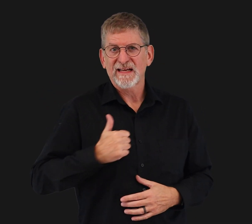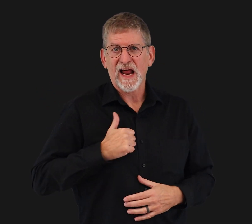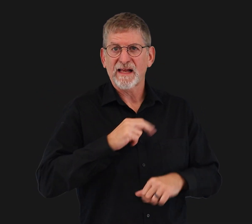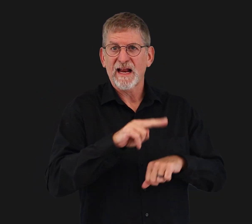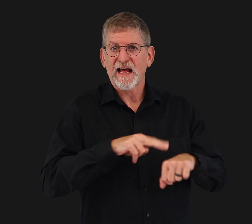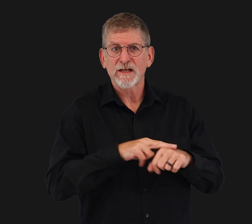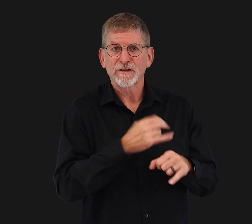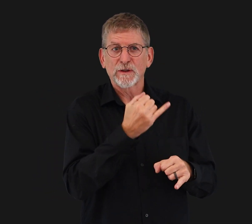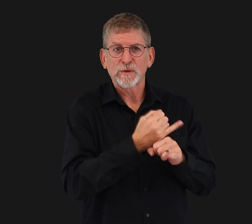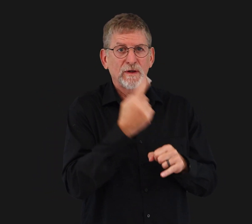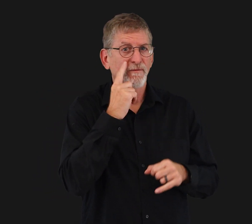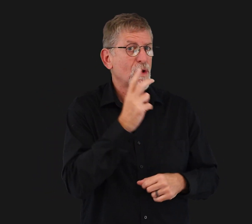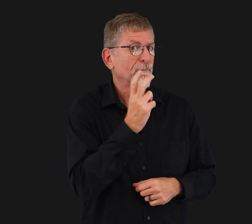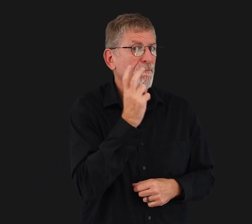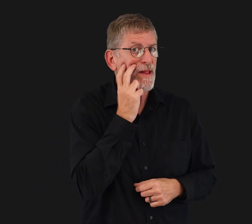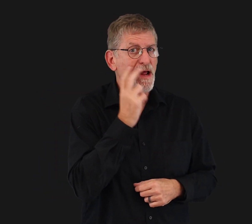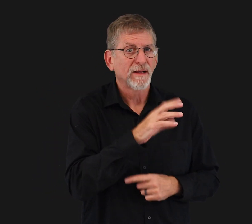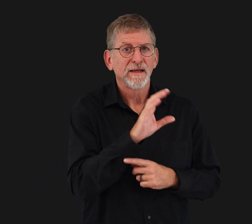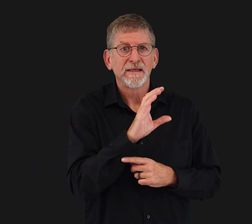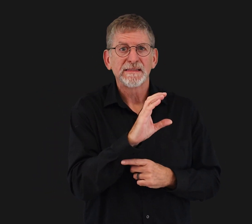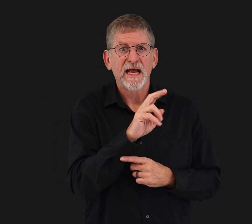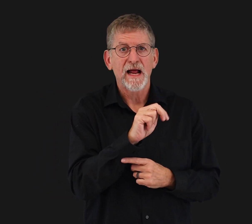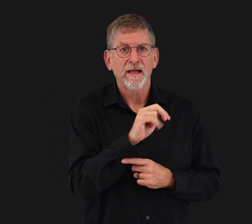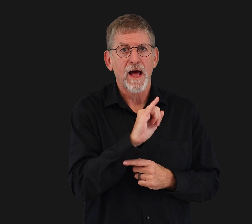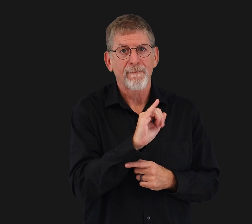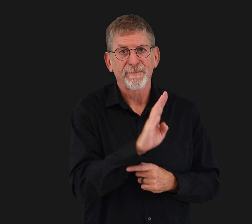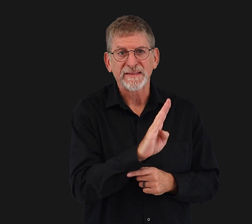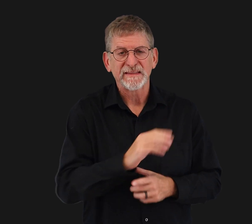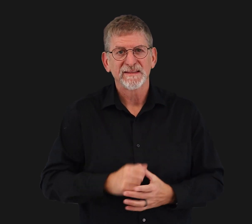• Canadian National Institute for the Blind (CNIB)